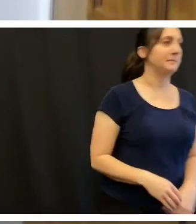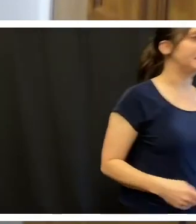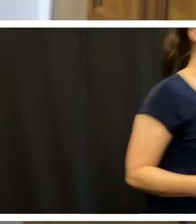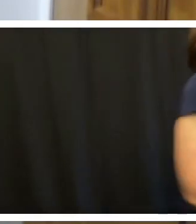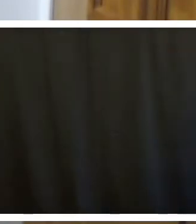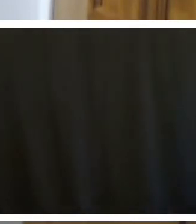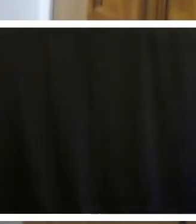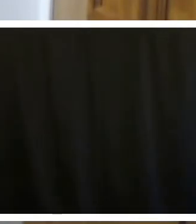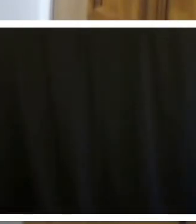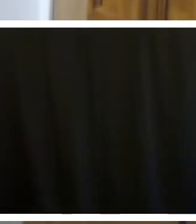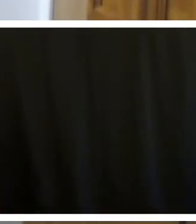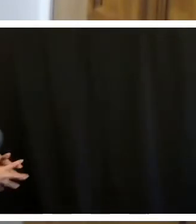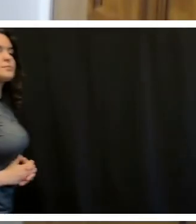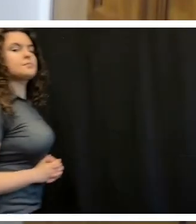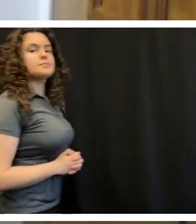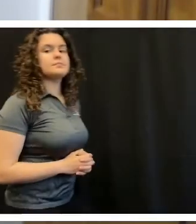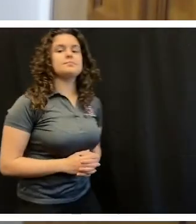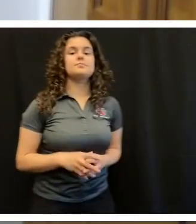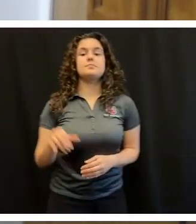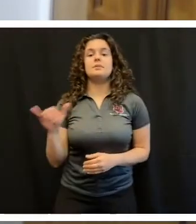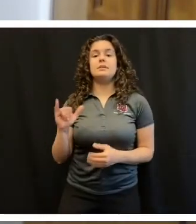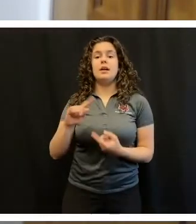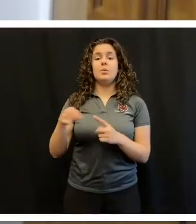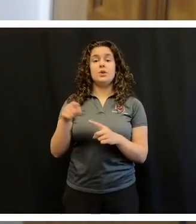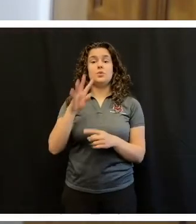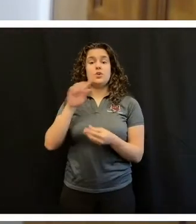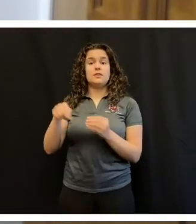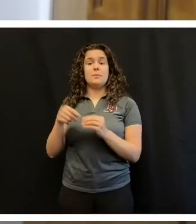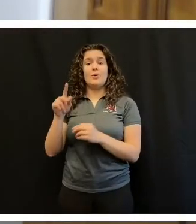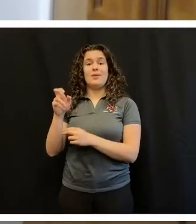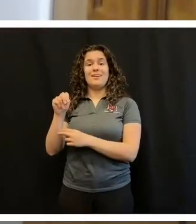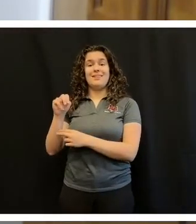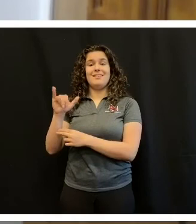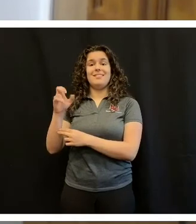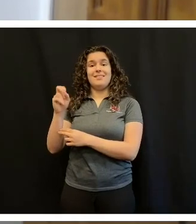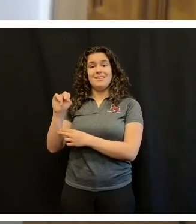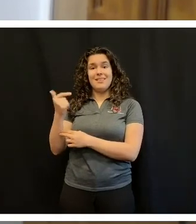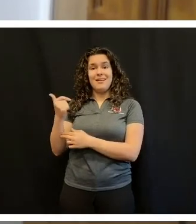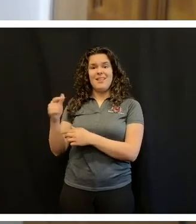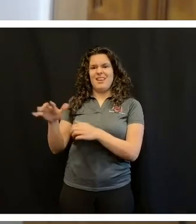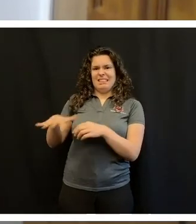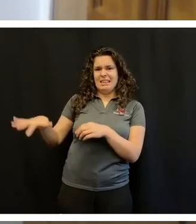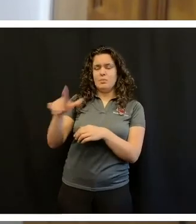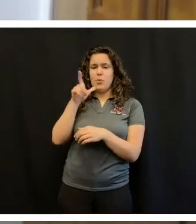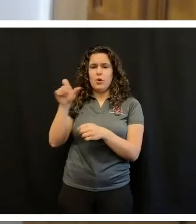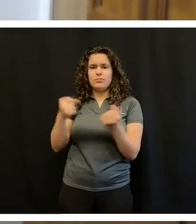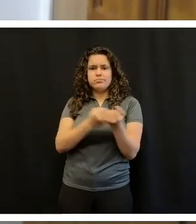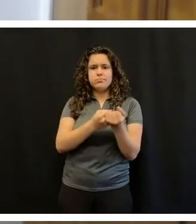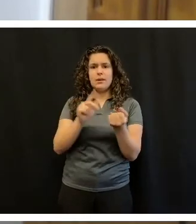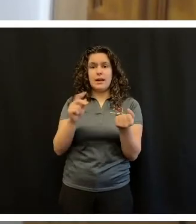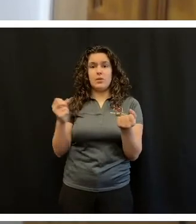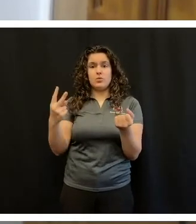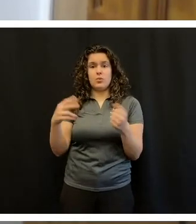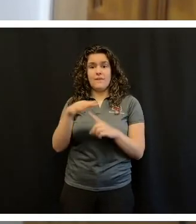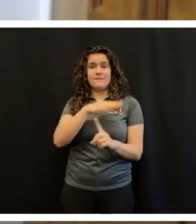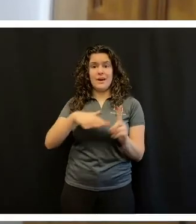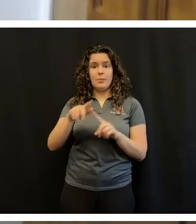of his team that have been working diligently with the K through 12 environment, but we also have faculty here that have been working